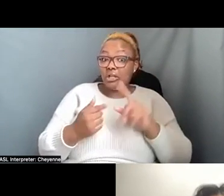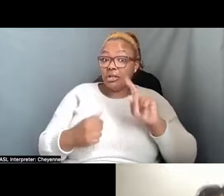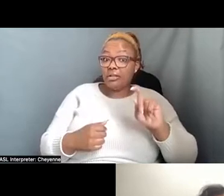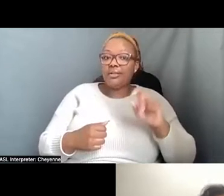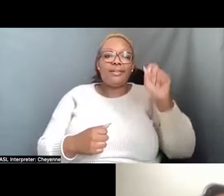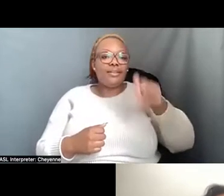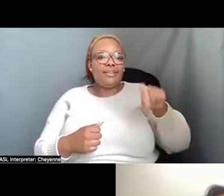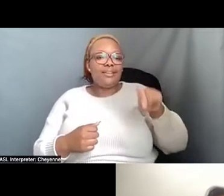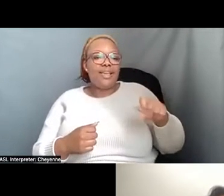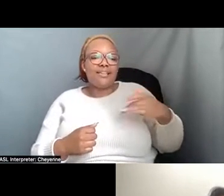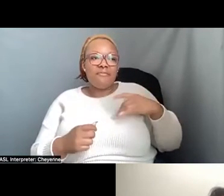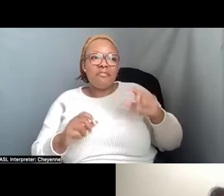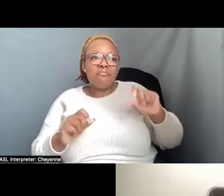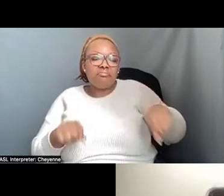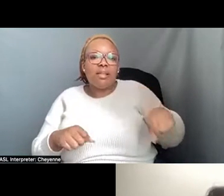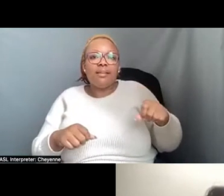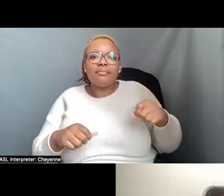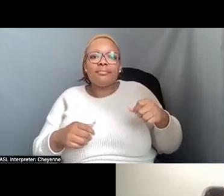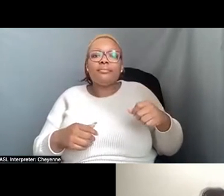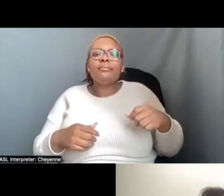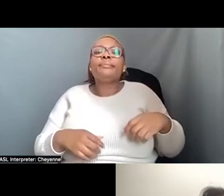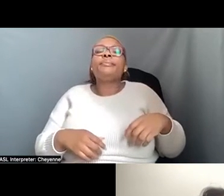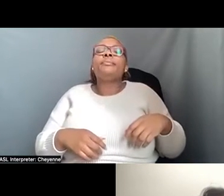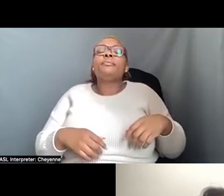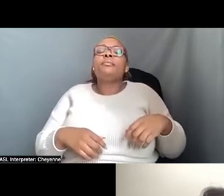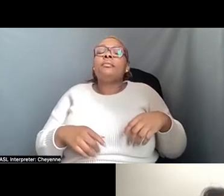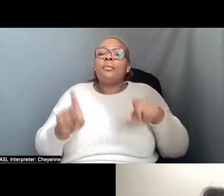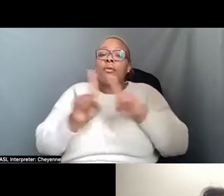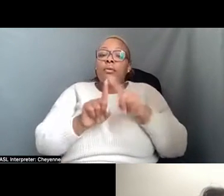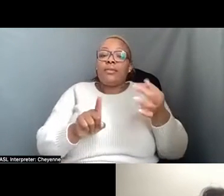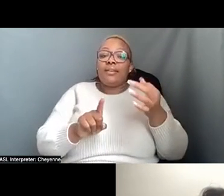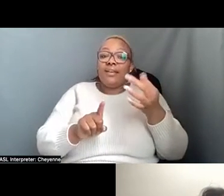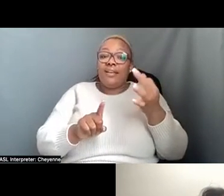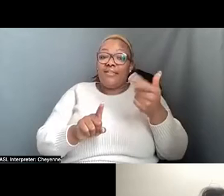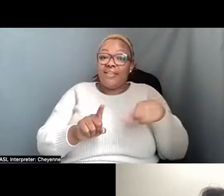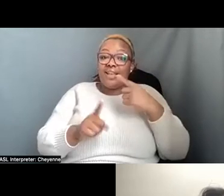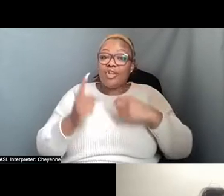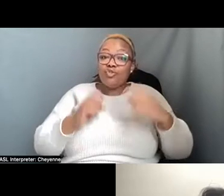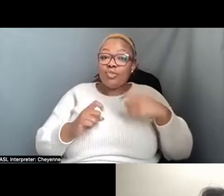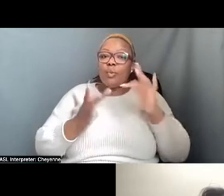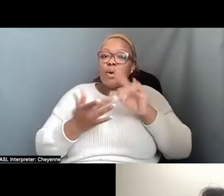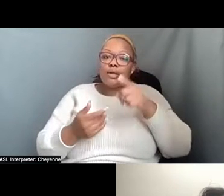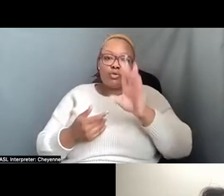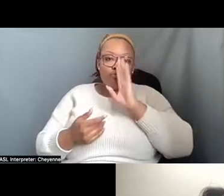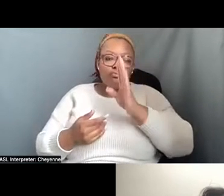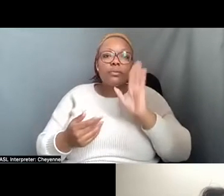I feel like this is a test. Yes. That would and if we had any questions about that, we would reach out to you. But, yeah.